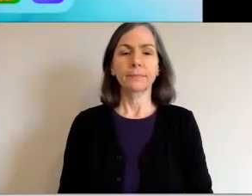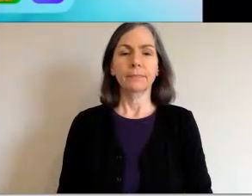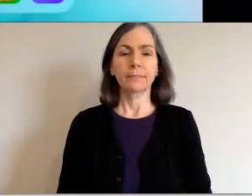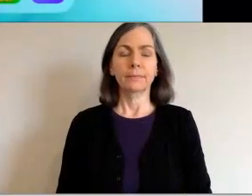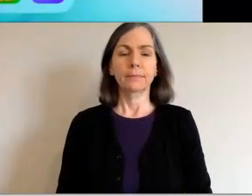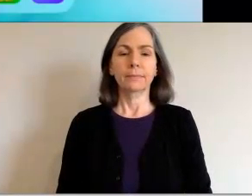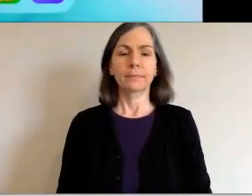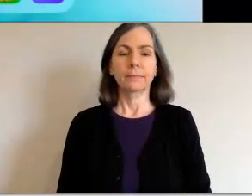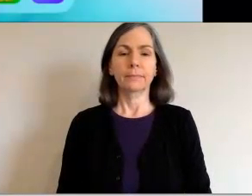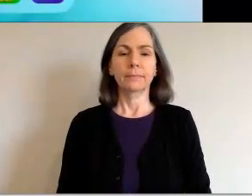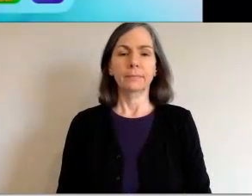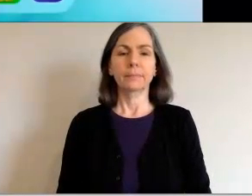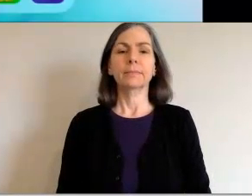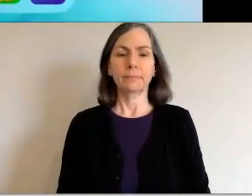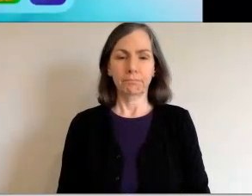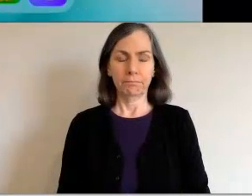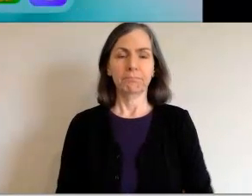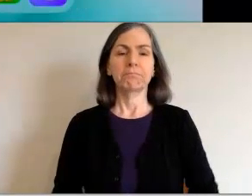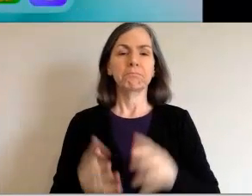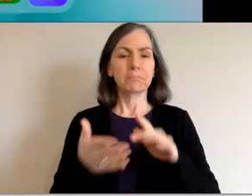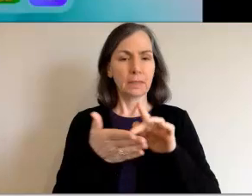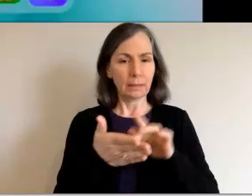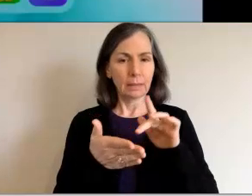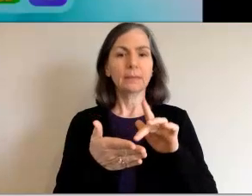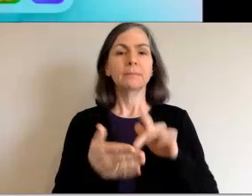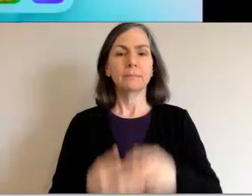You're going to click on this app